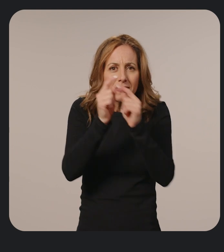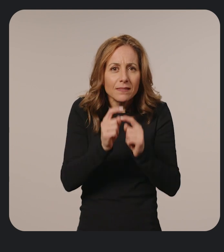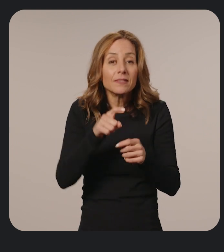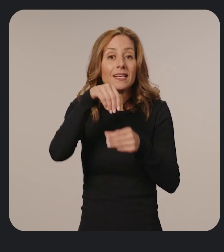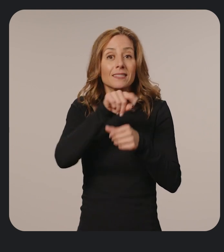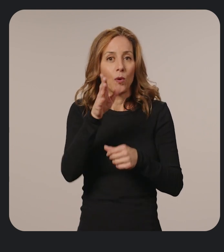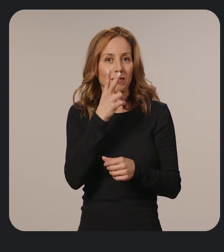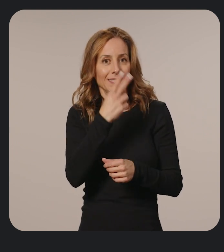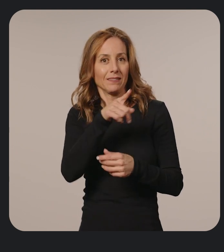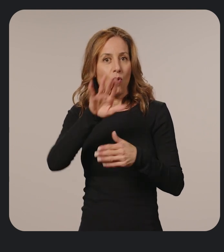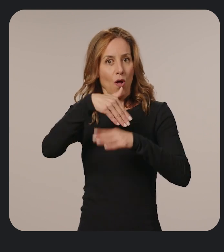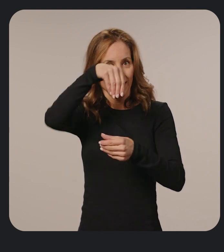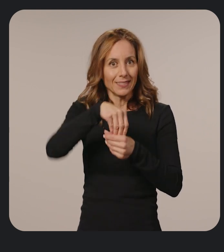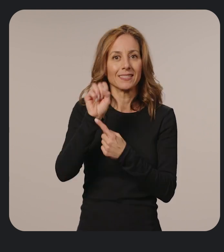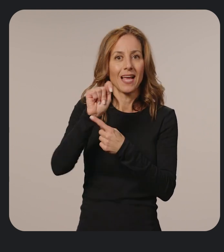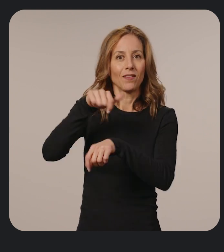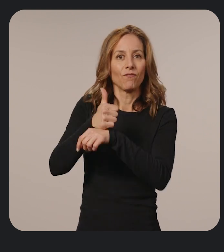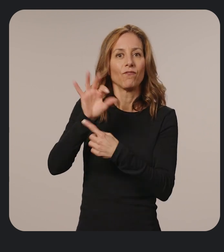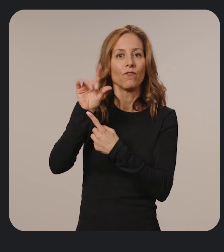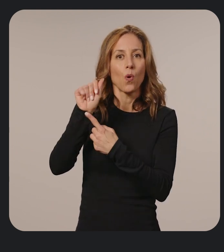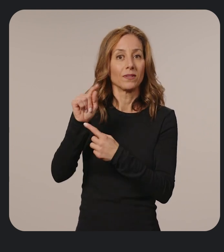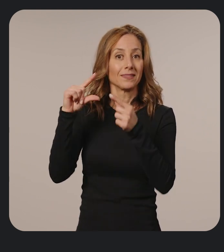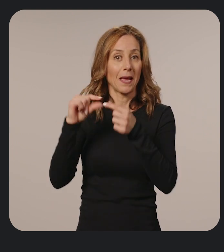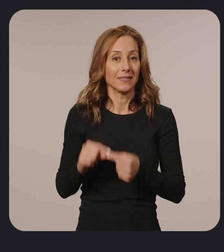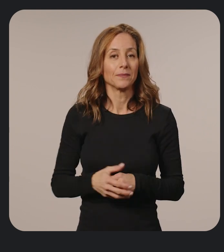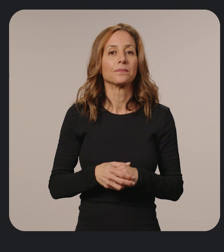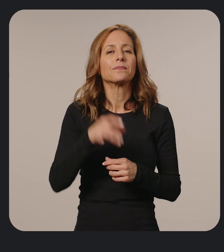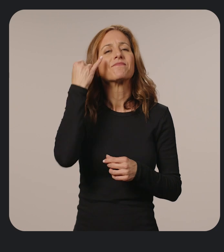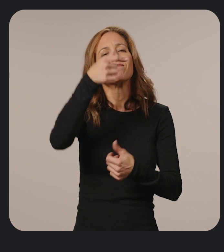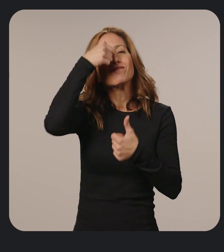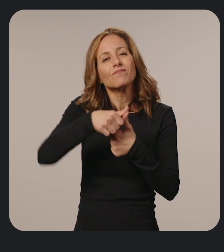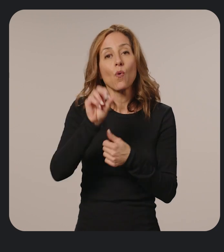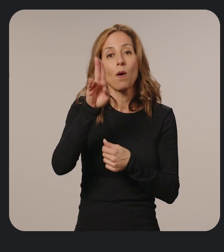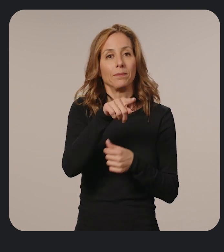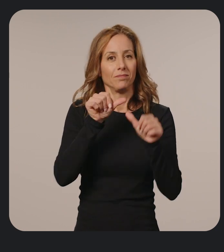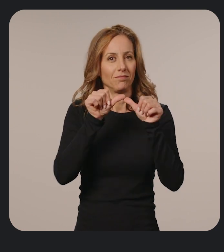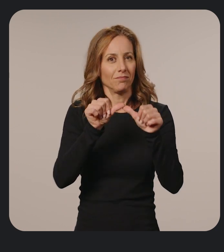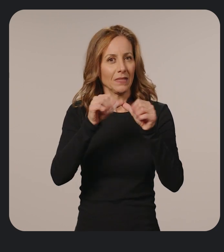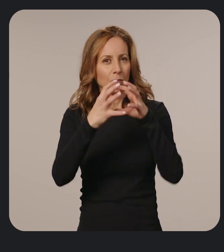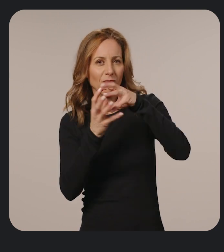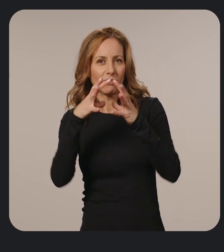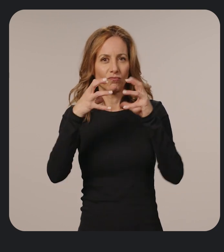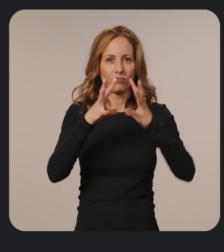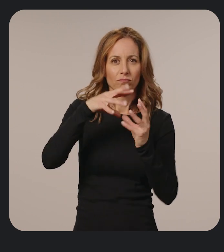And inside, you'll find a bunch of these setFloat statements. If you recall, the orb is constantly moving and changing.